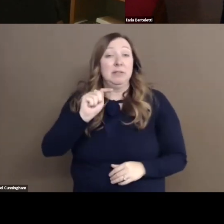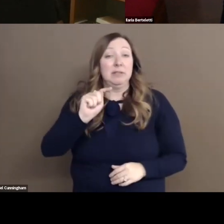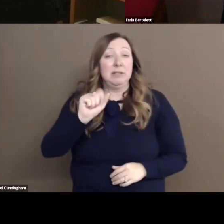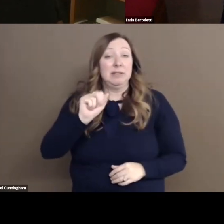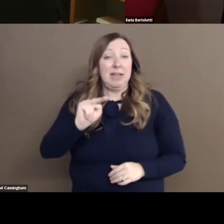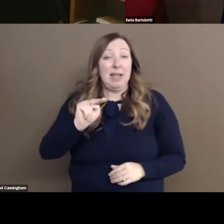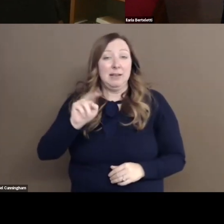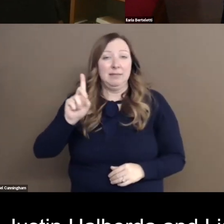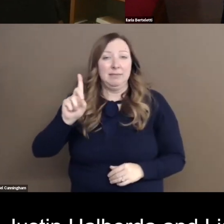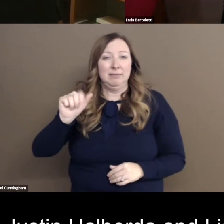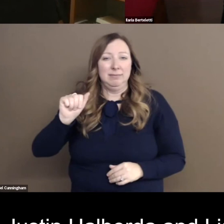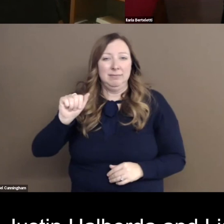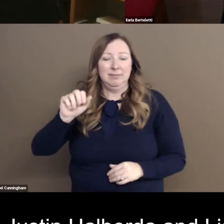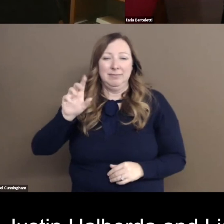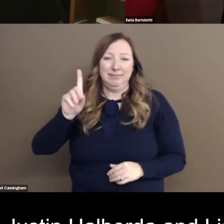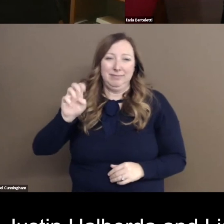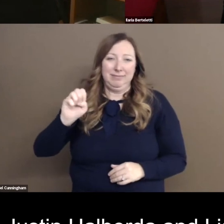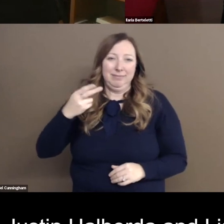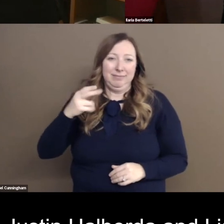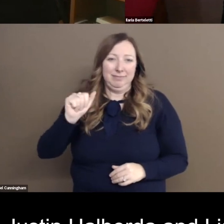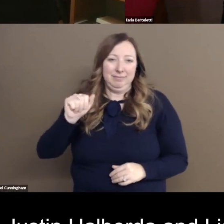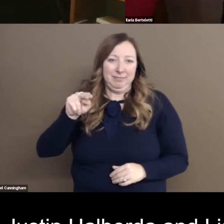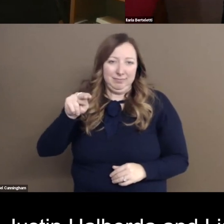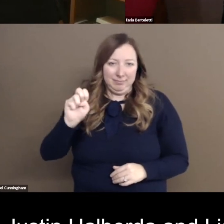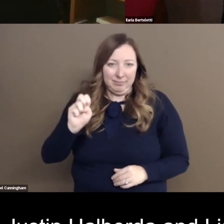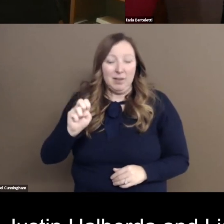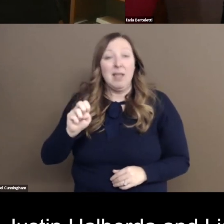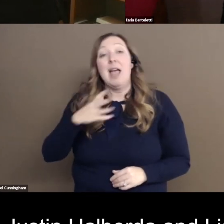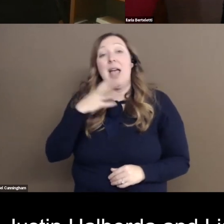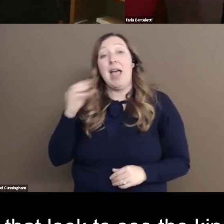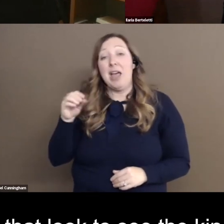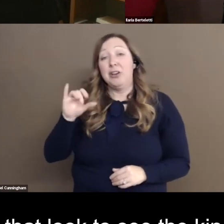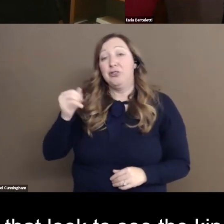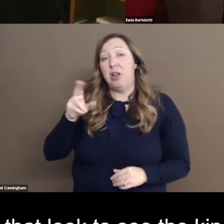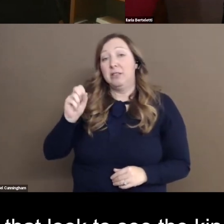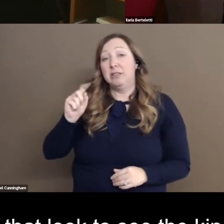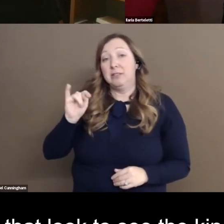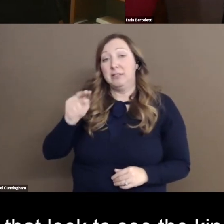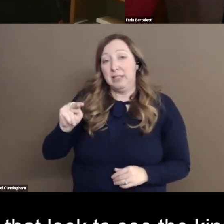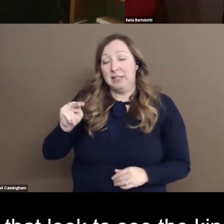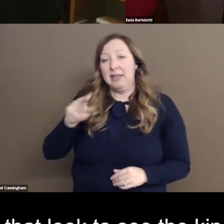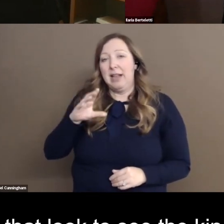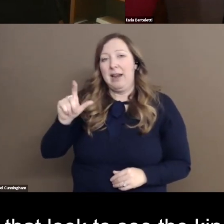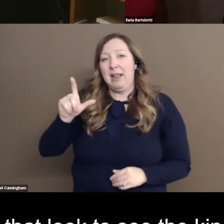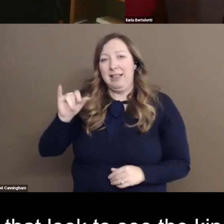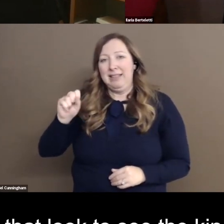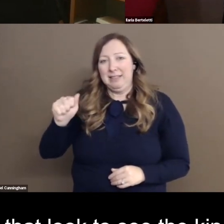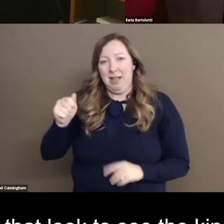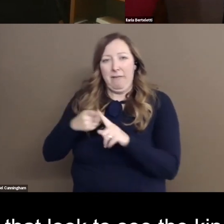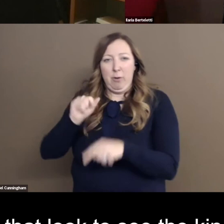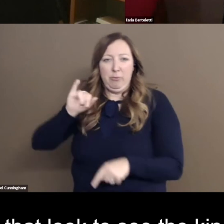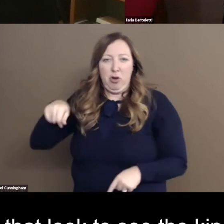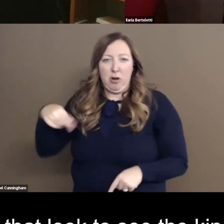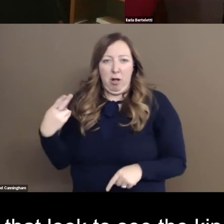of my colleagues um justin alberta and lisa feigenson at hopkins